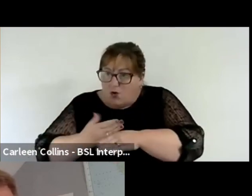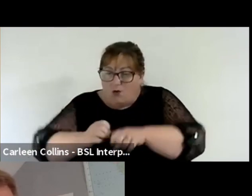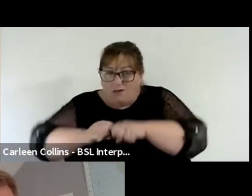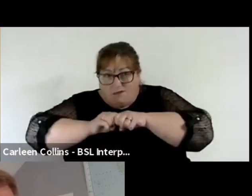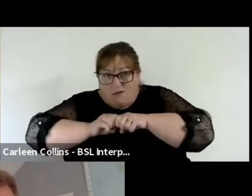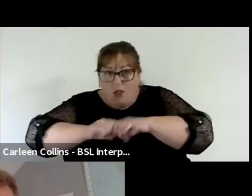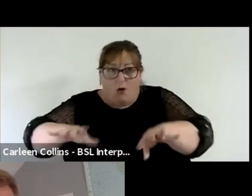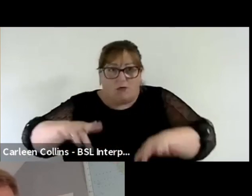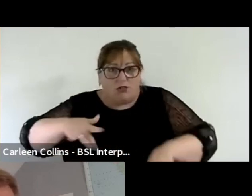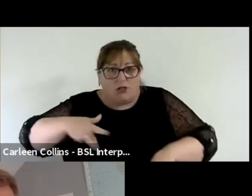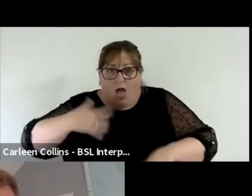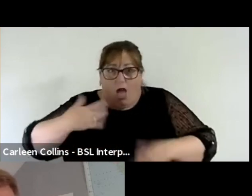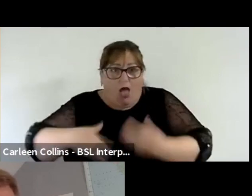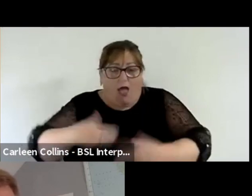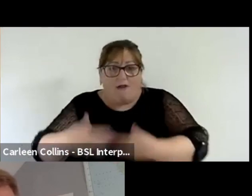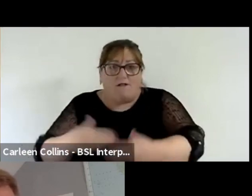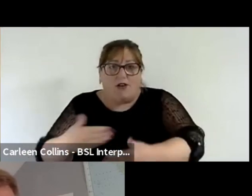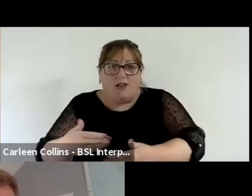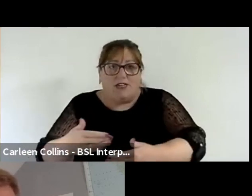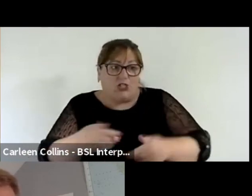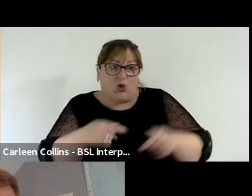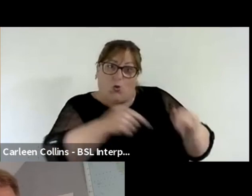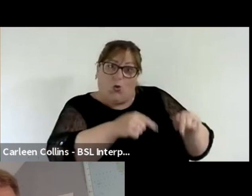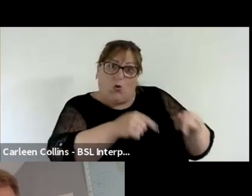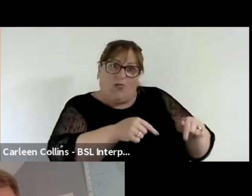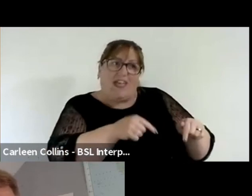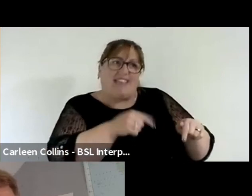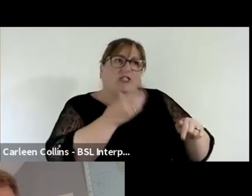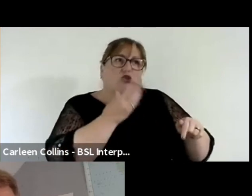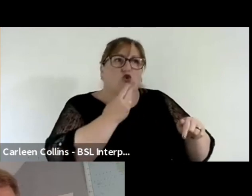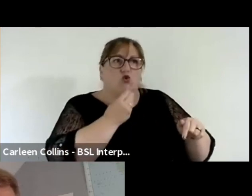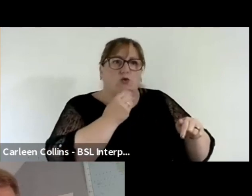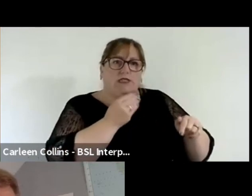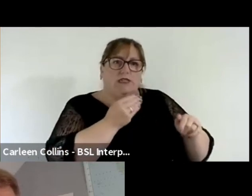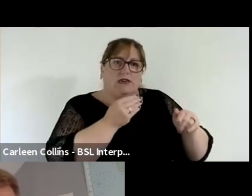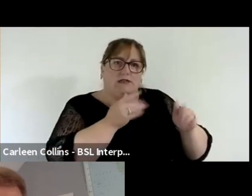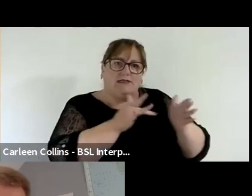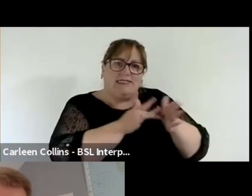So that kind of conversation, understanding, and then how we build products, how we build prototypes and